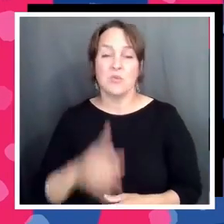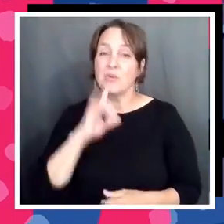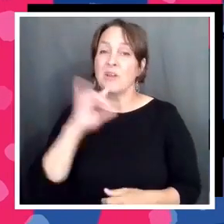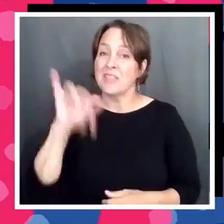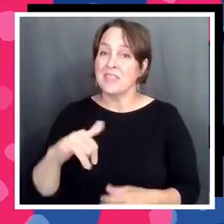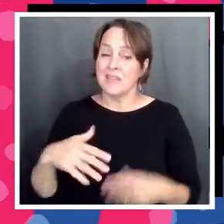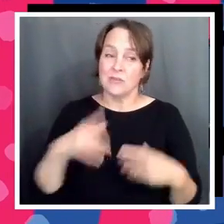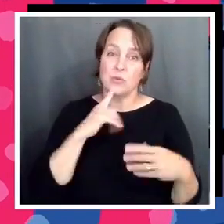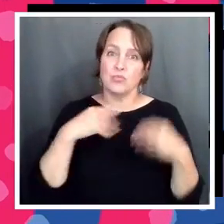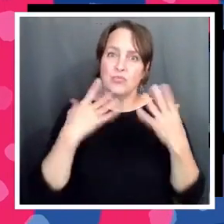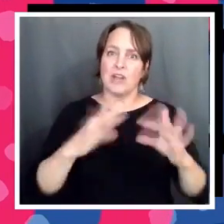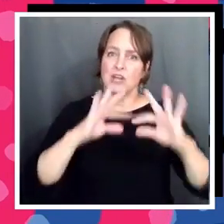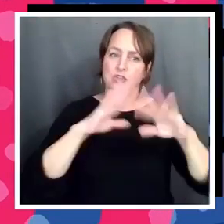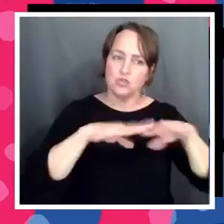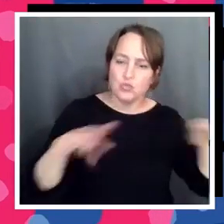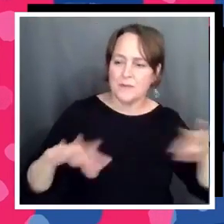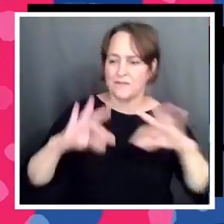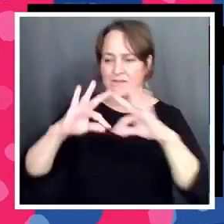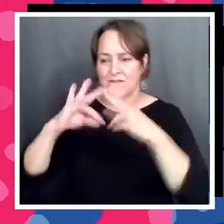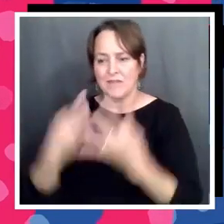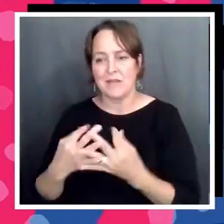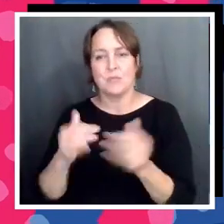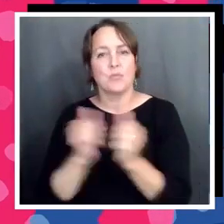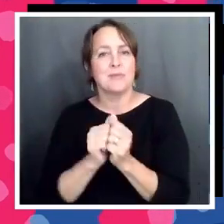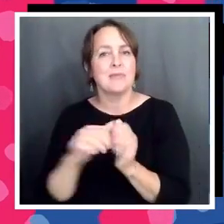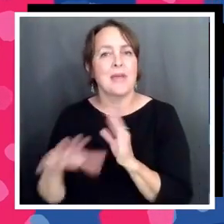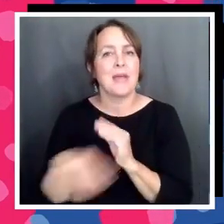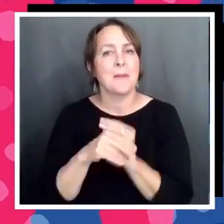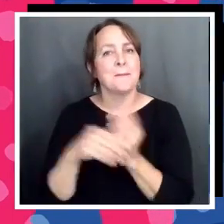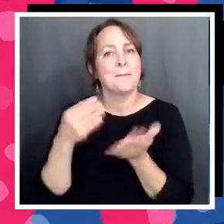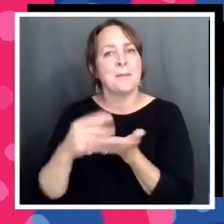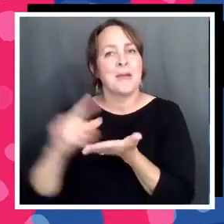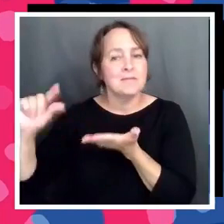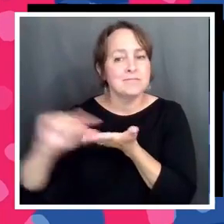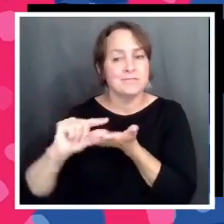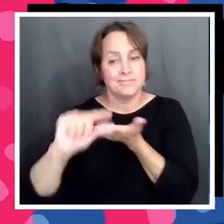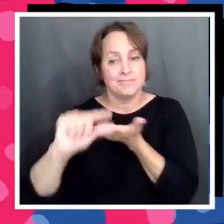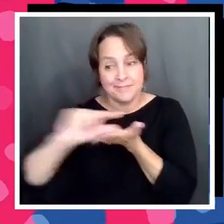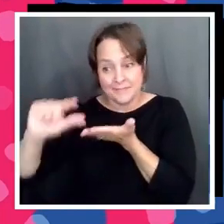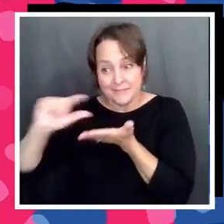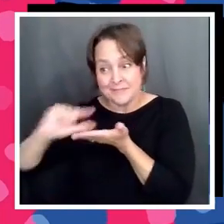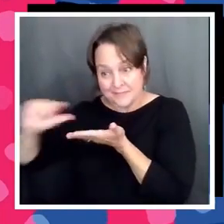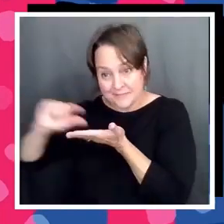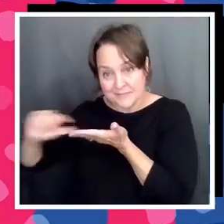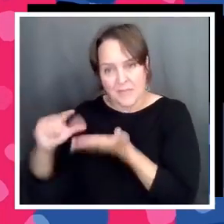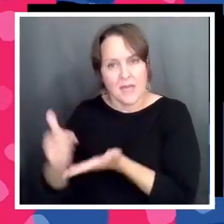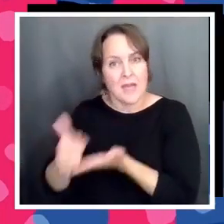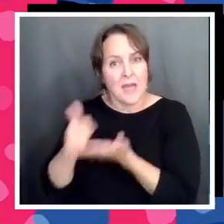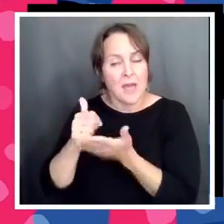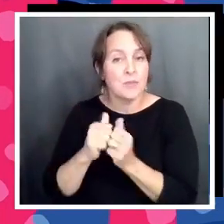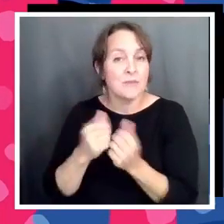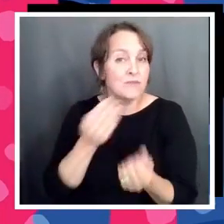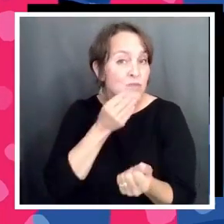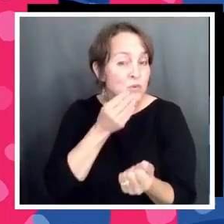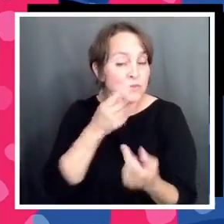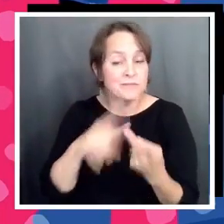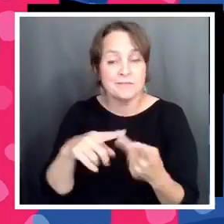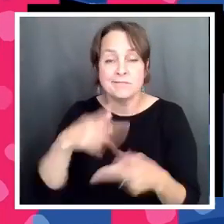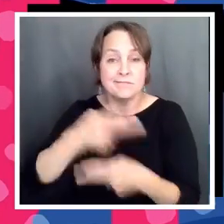AND LIFELINE TO THE MIDDLE CLASS THAT SEVERELY CUTS CHILD